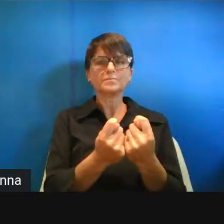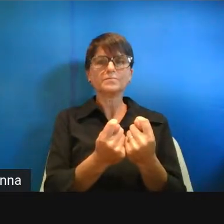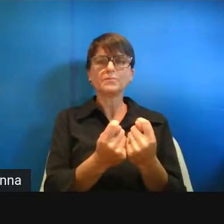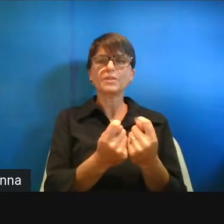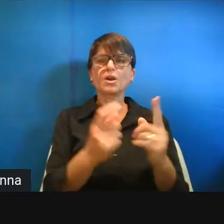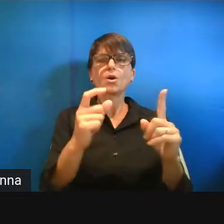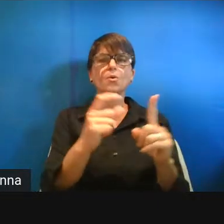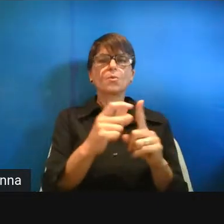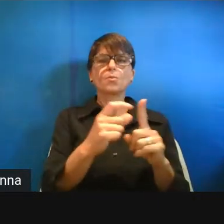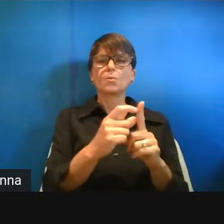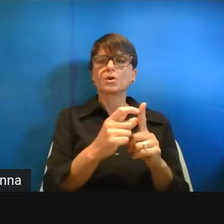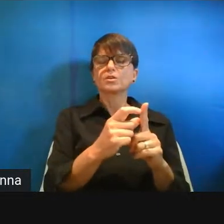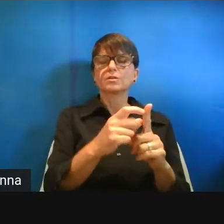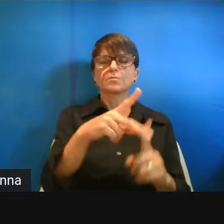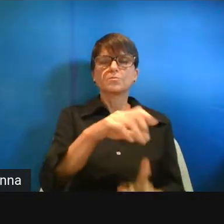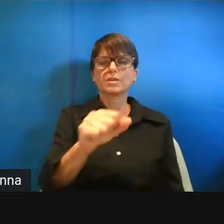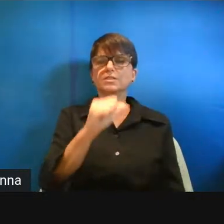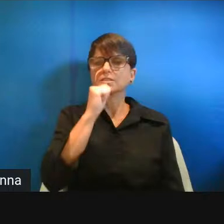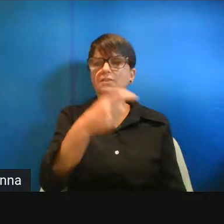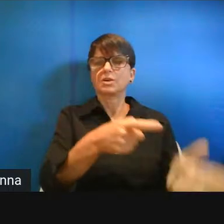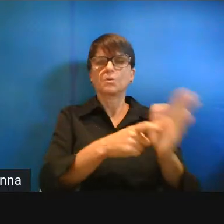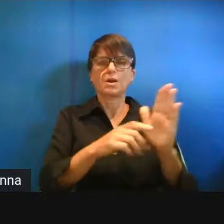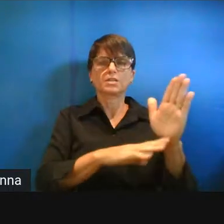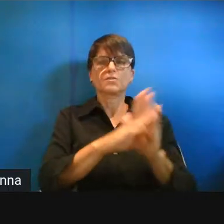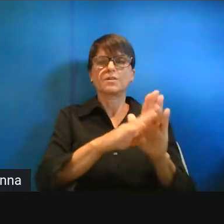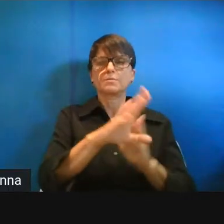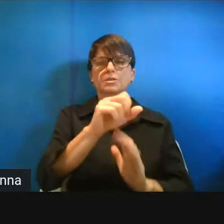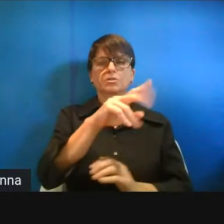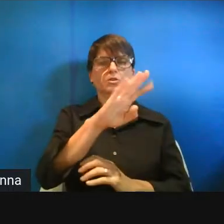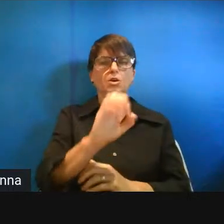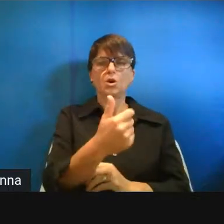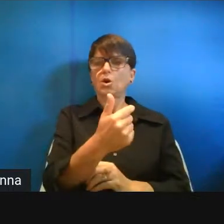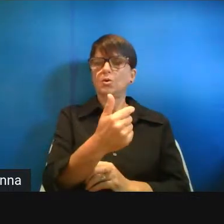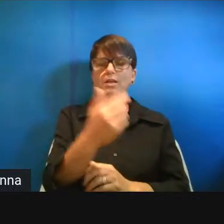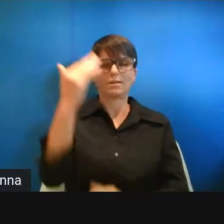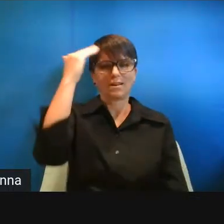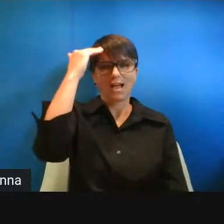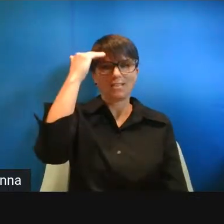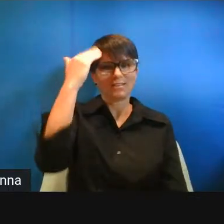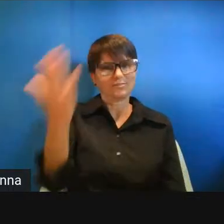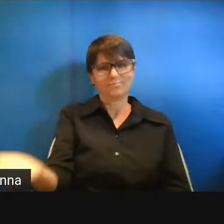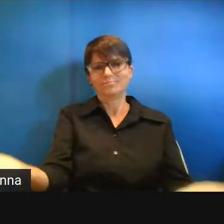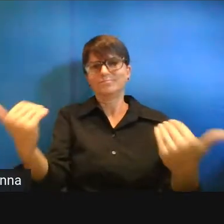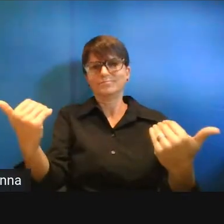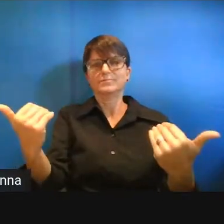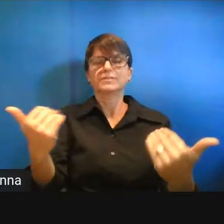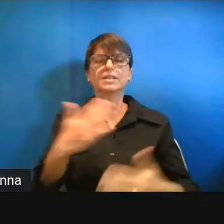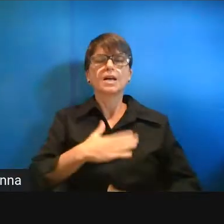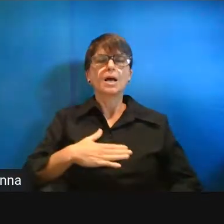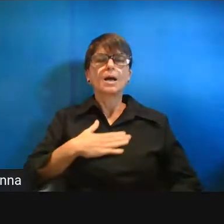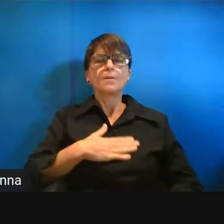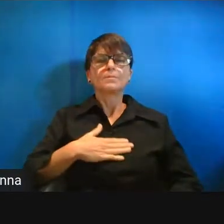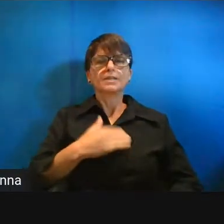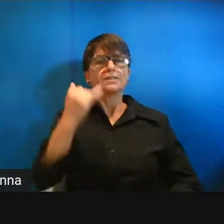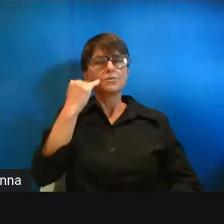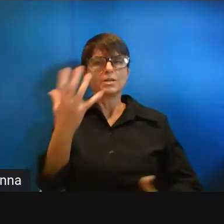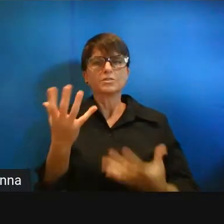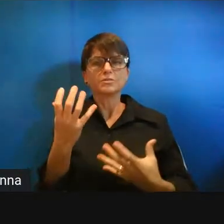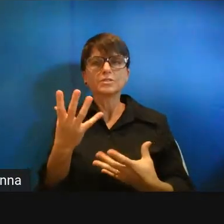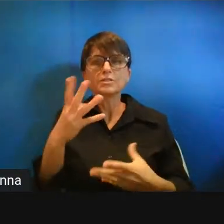that we have already decided that this is 100% happening again next year. I just said that actually. We have not had our postmortem yet.